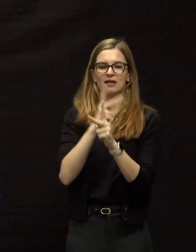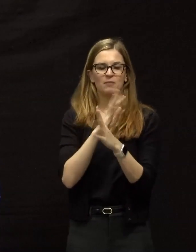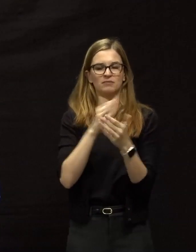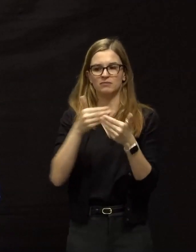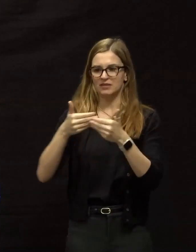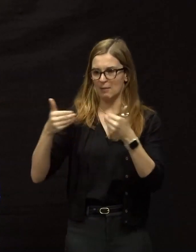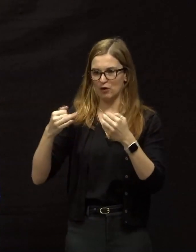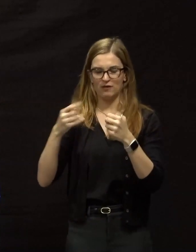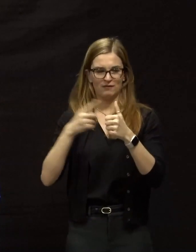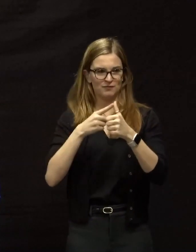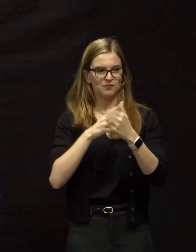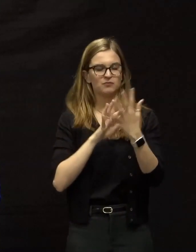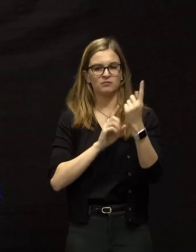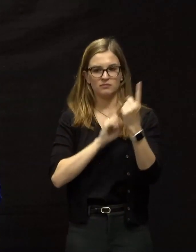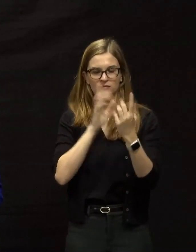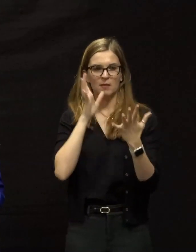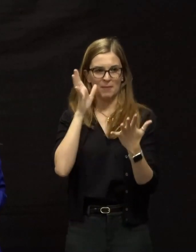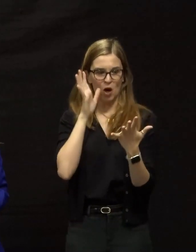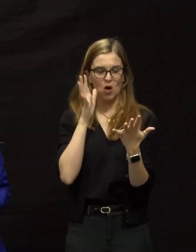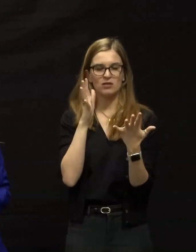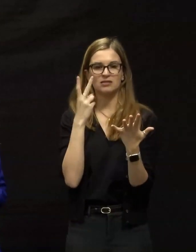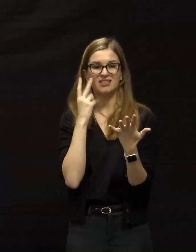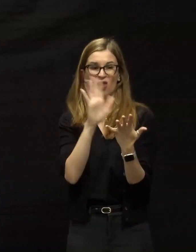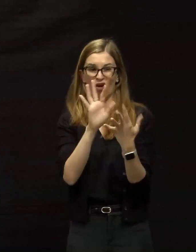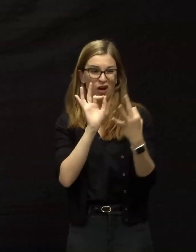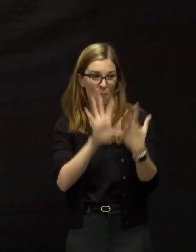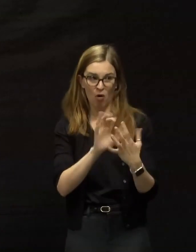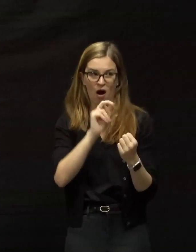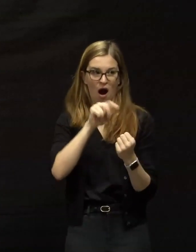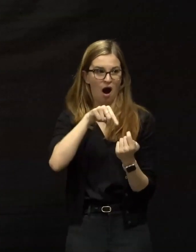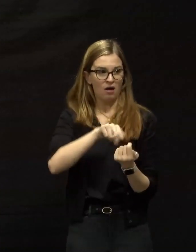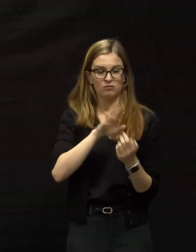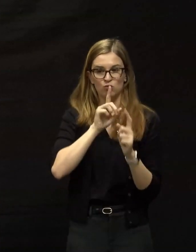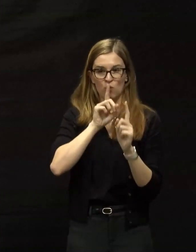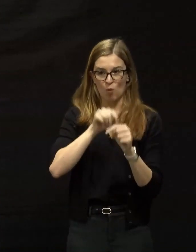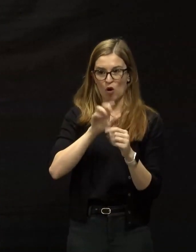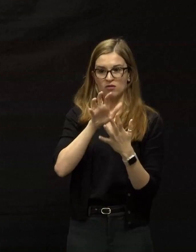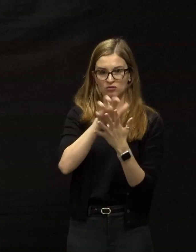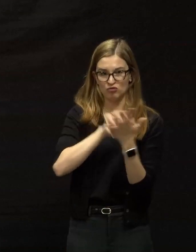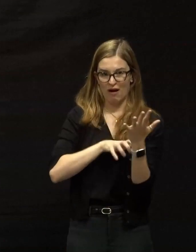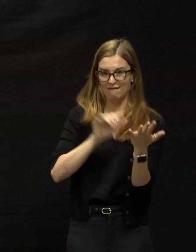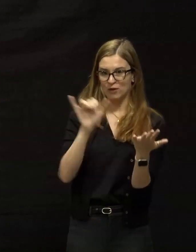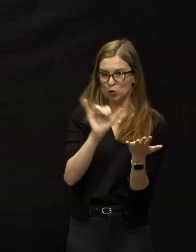it can have a negative impact on the child. So we meet with them separately. We also, again,